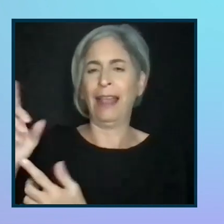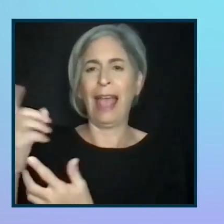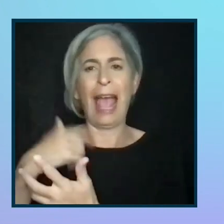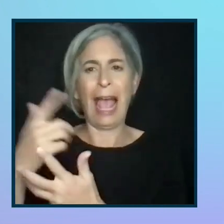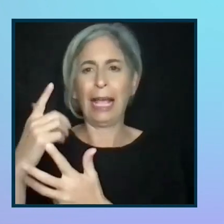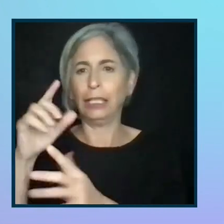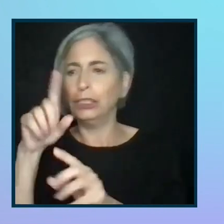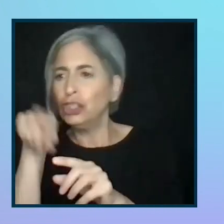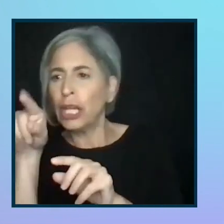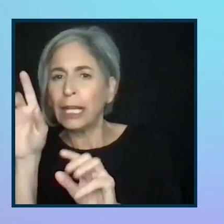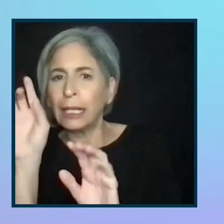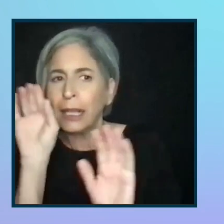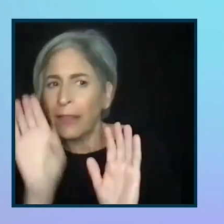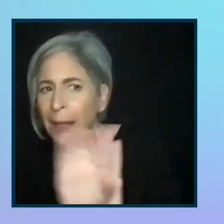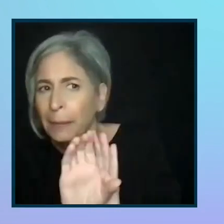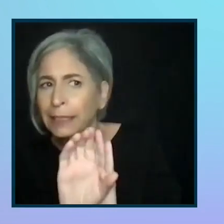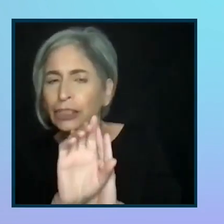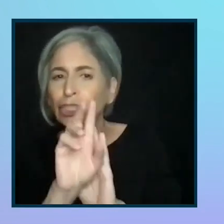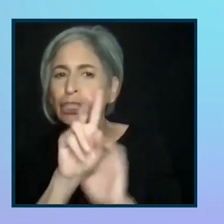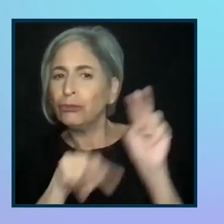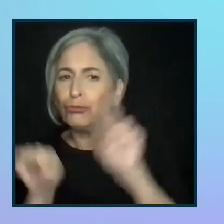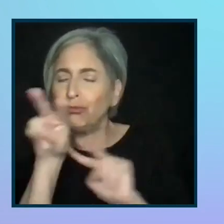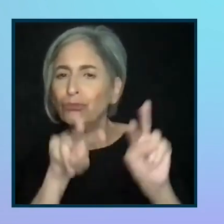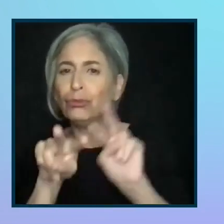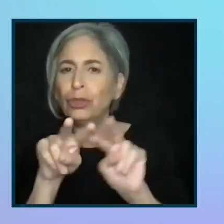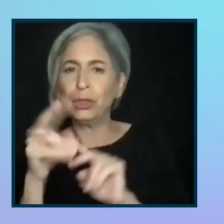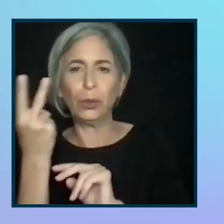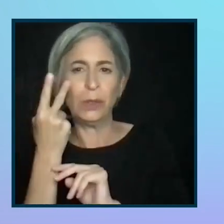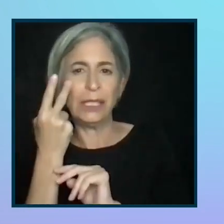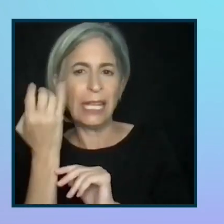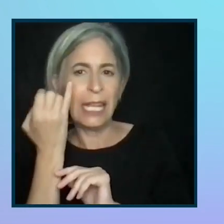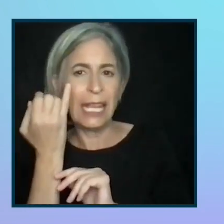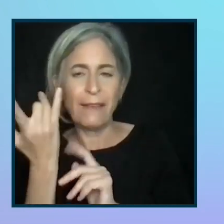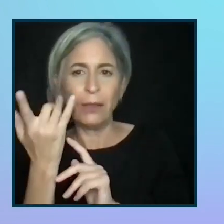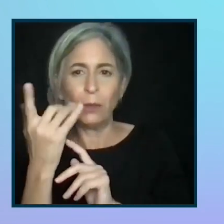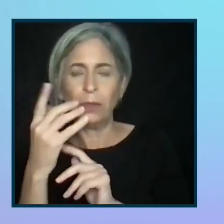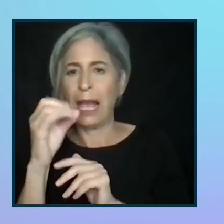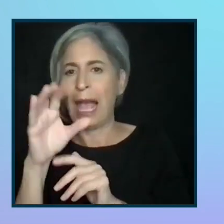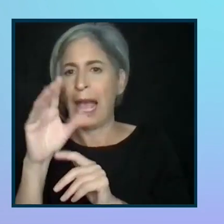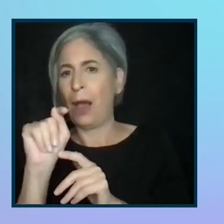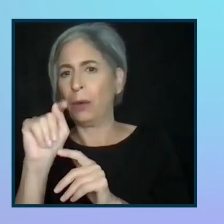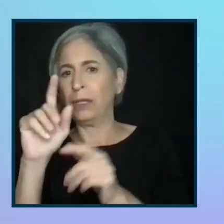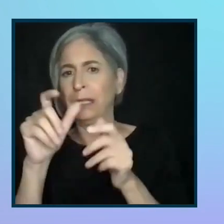I would simply check the images to see if there was out text and I did this all day long.